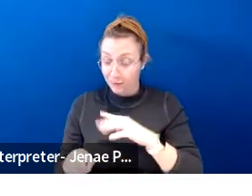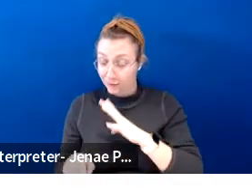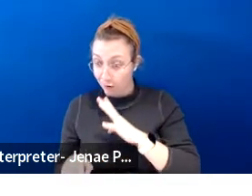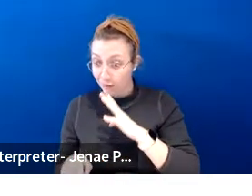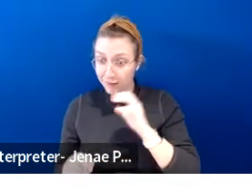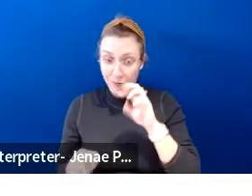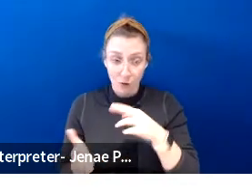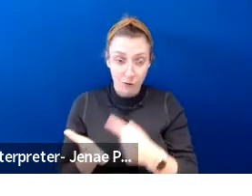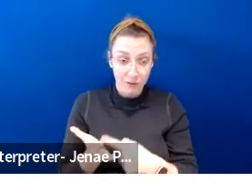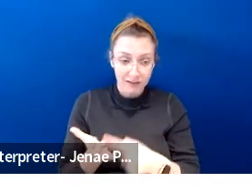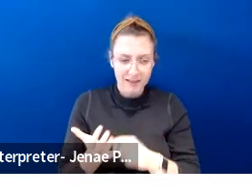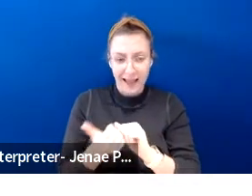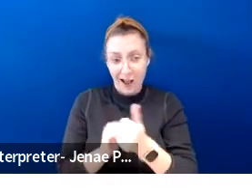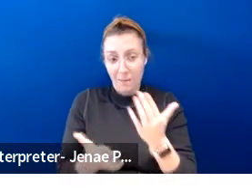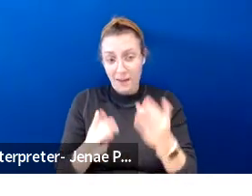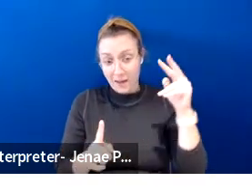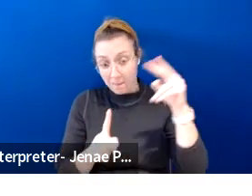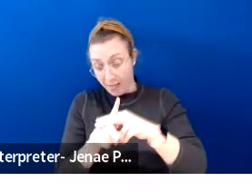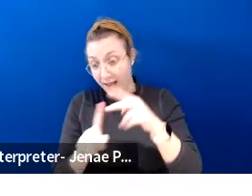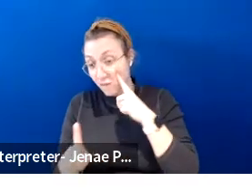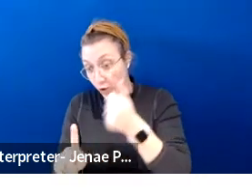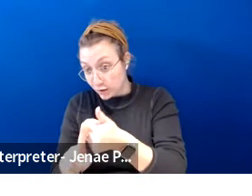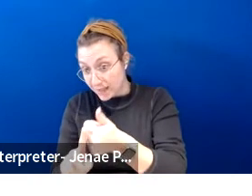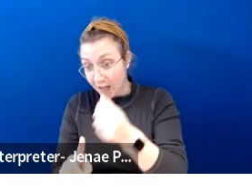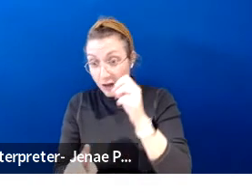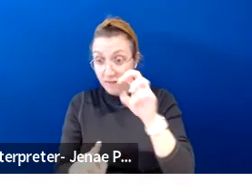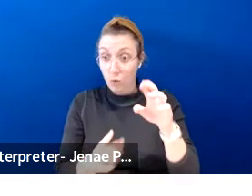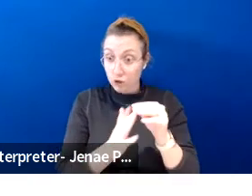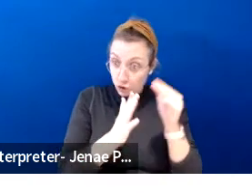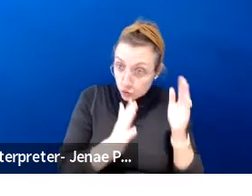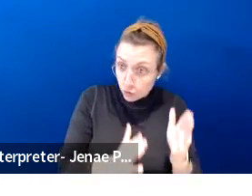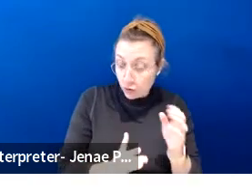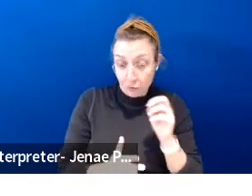how you might apply it for yourselves or for your students? Or whoever else you work with on campus